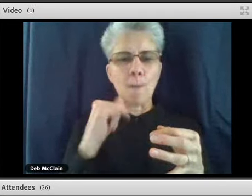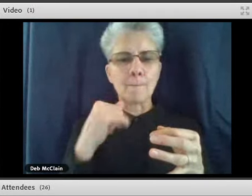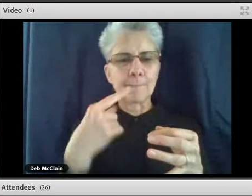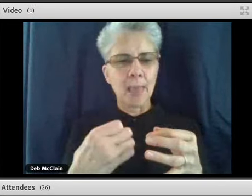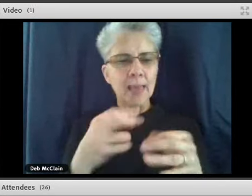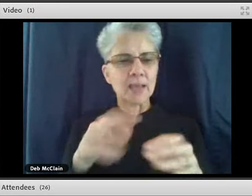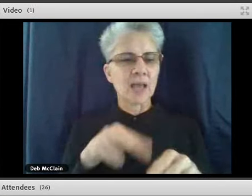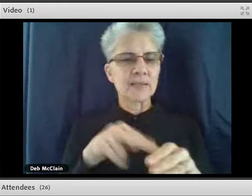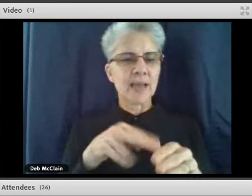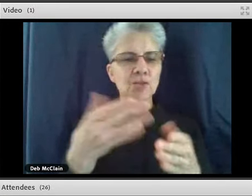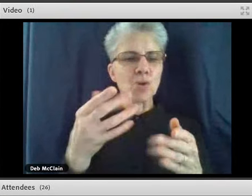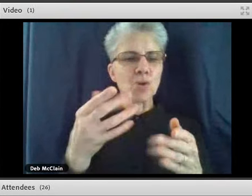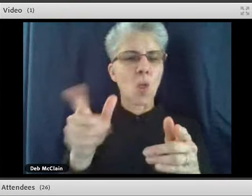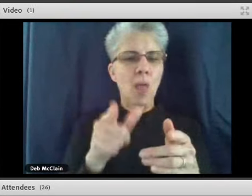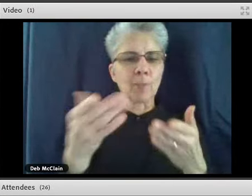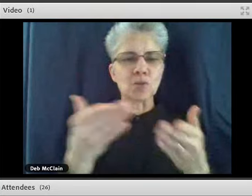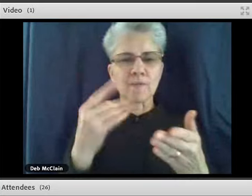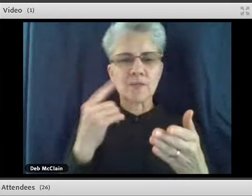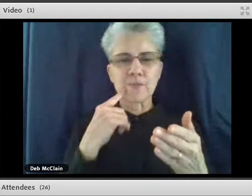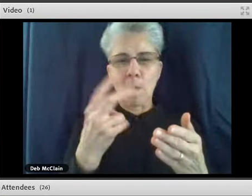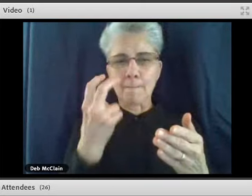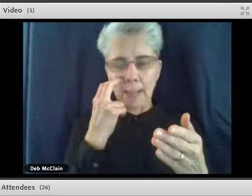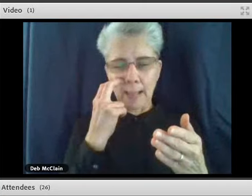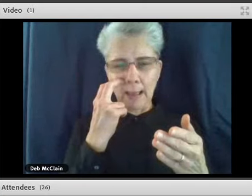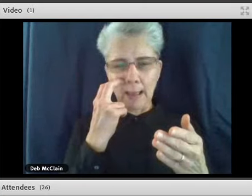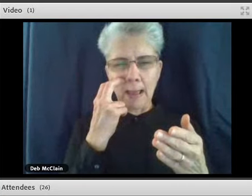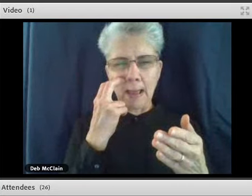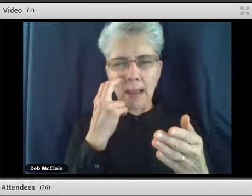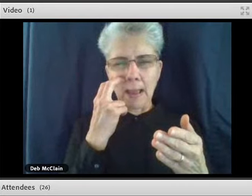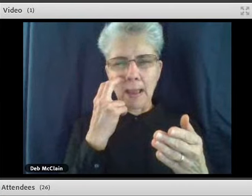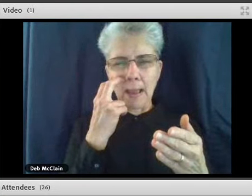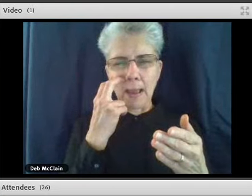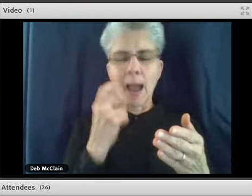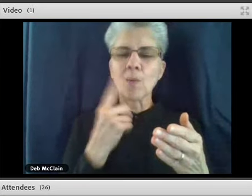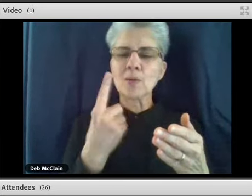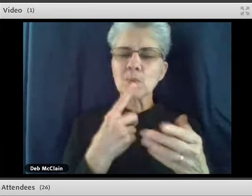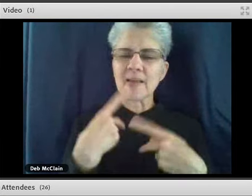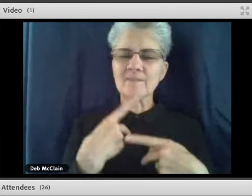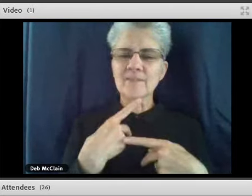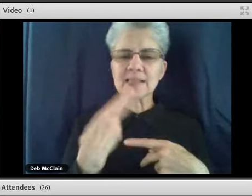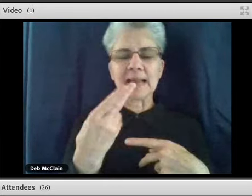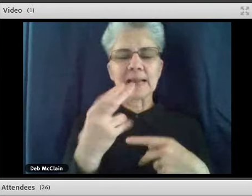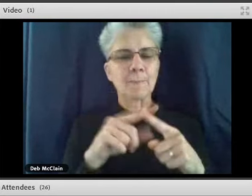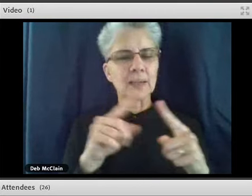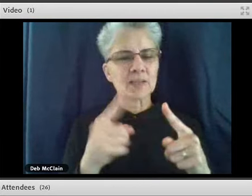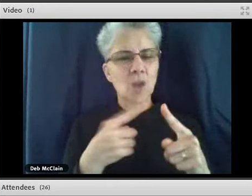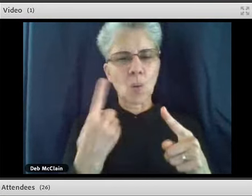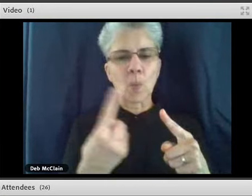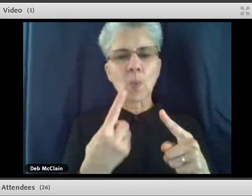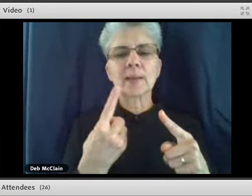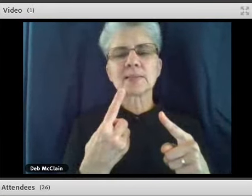disability, the ADA homepage, again, the National Library Service for the Blind and Physically, -- I always want to say,